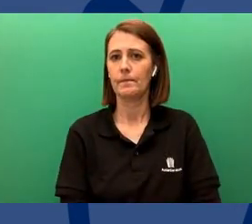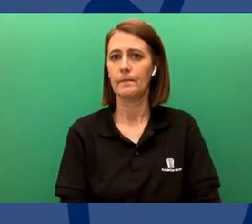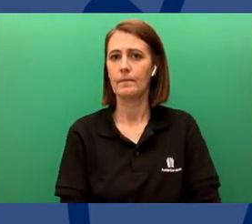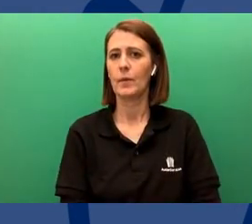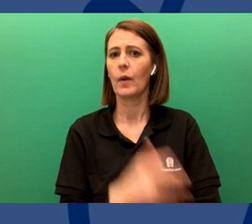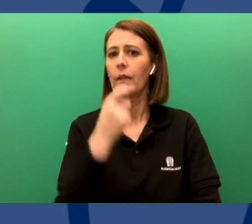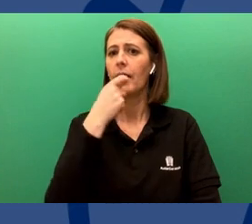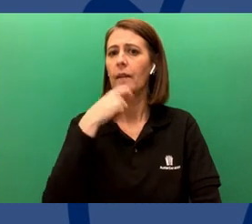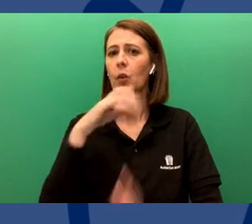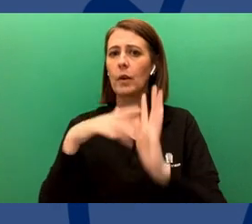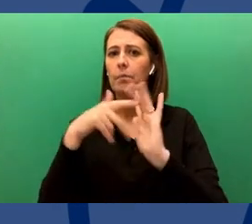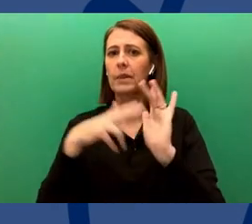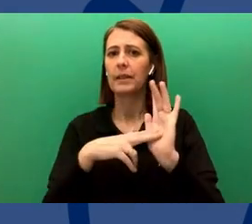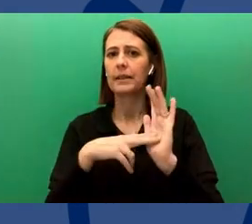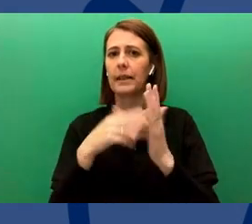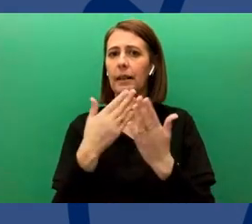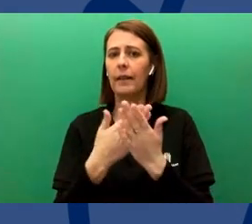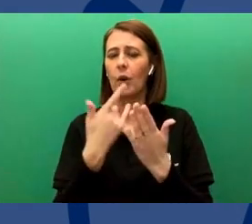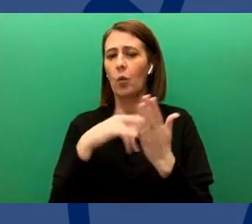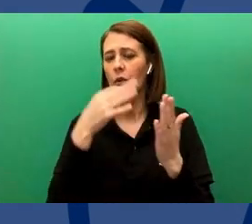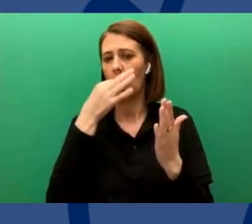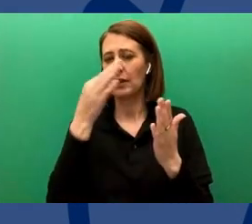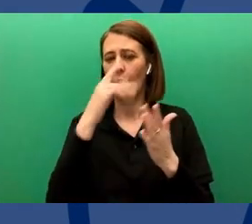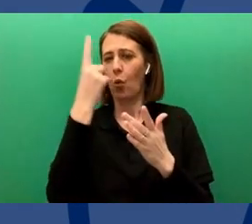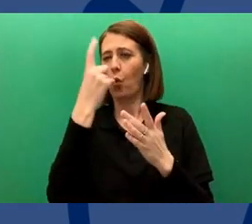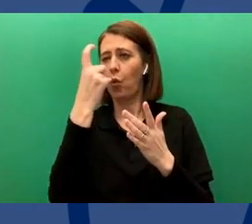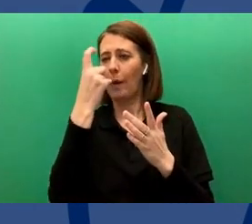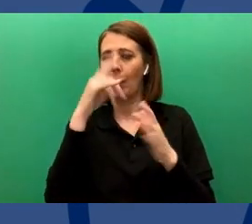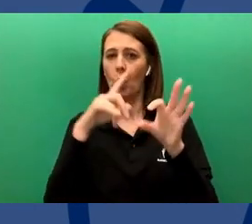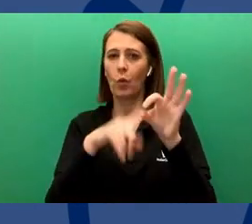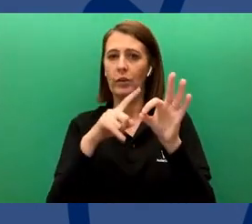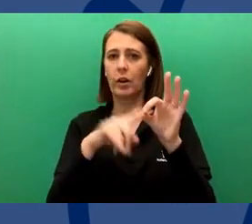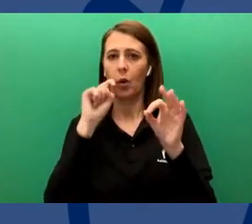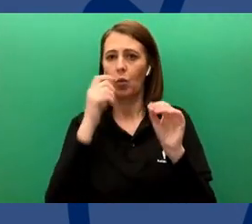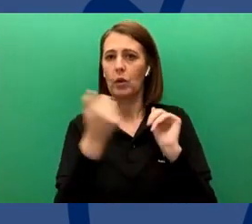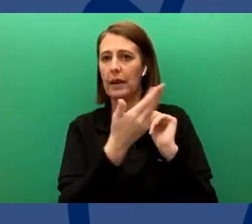final question, and then I will give everyone in the panel an opportunity to touch on any